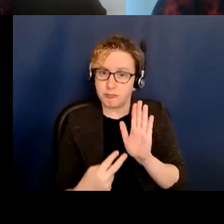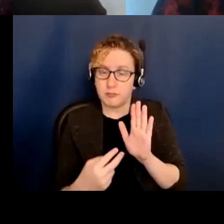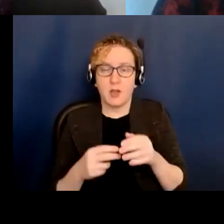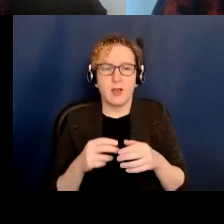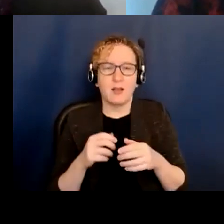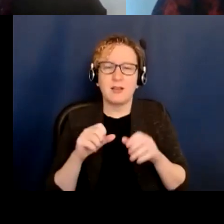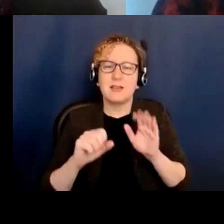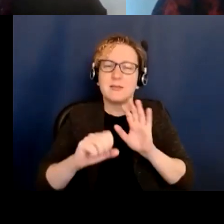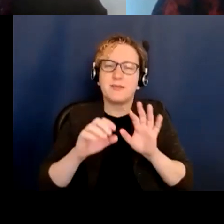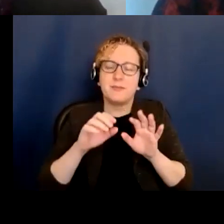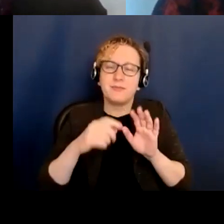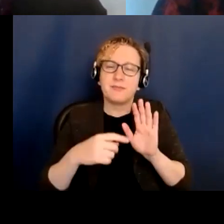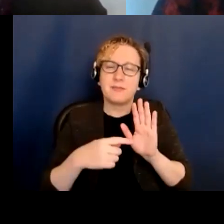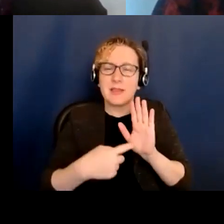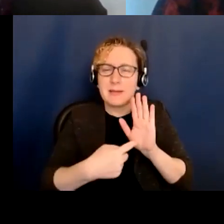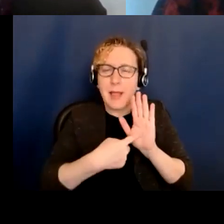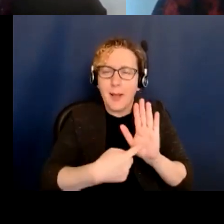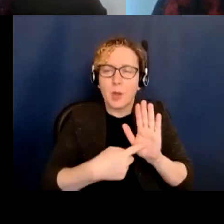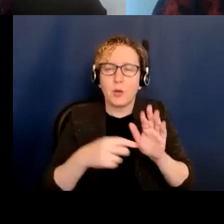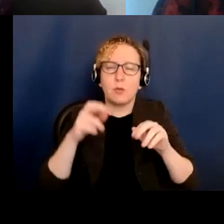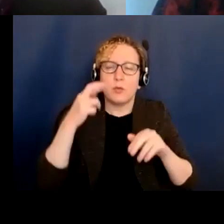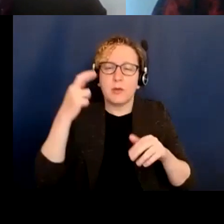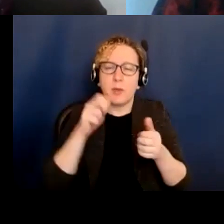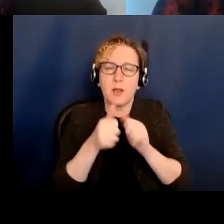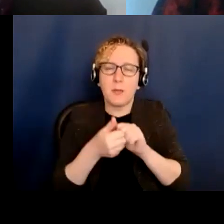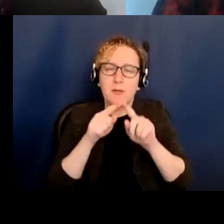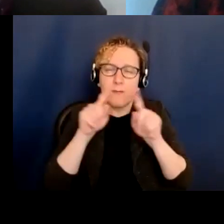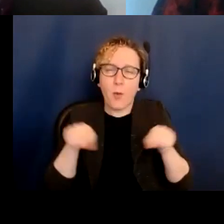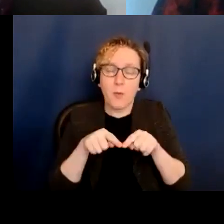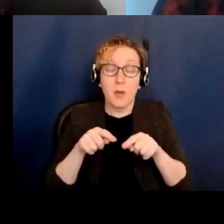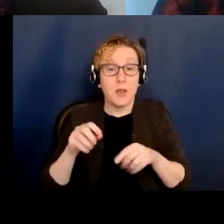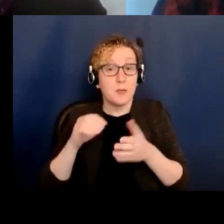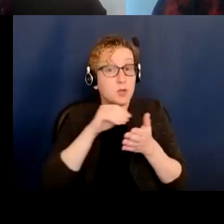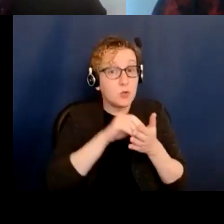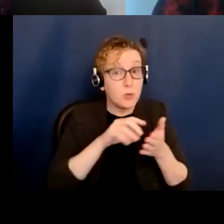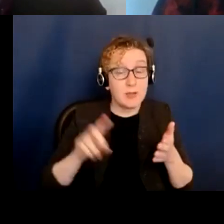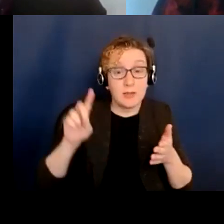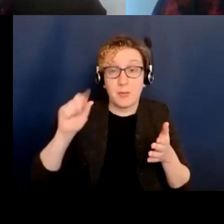form, but the disability advisor would work on together to prepare for a program.